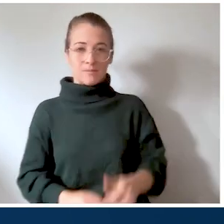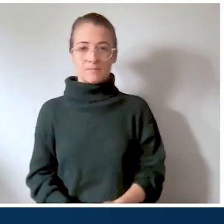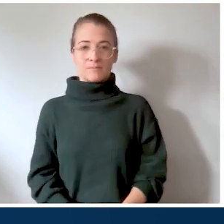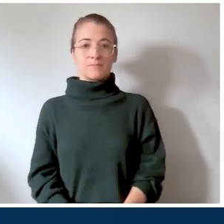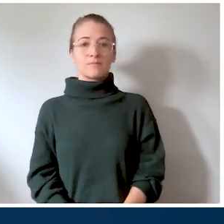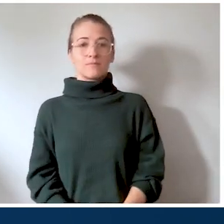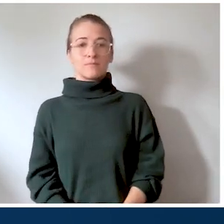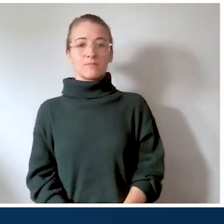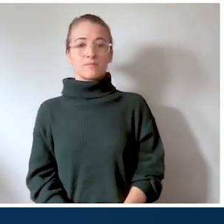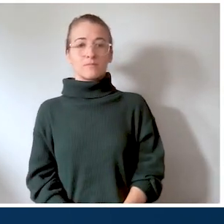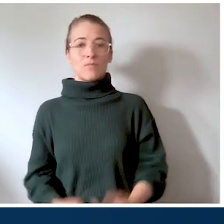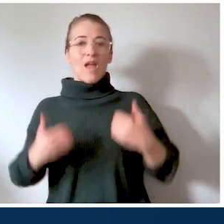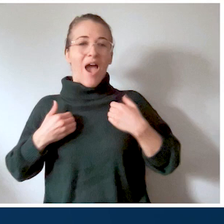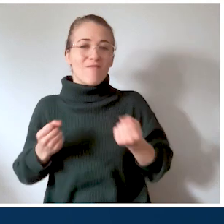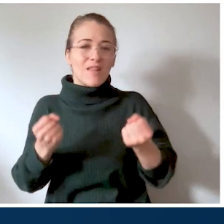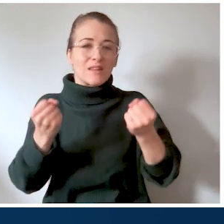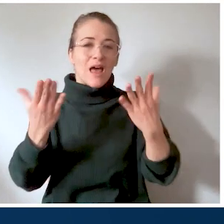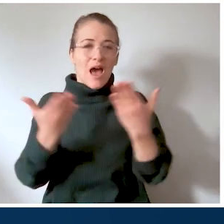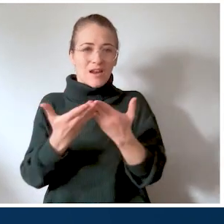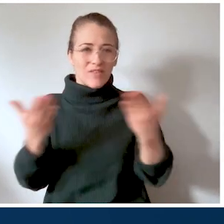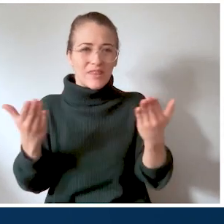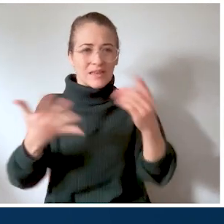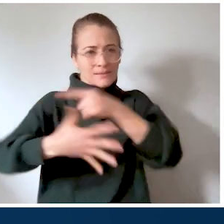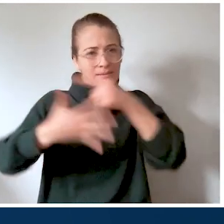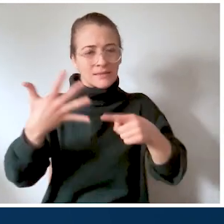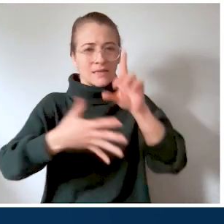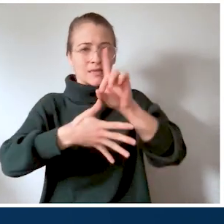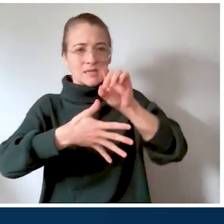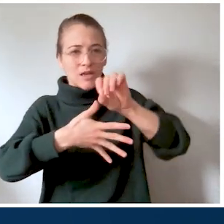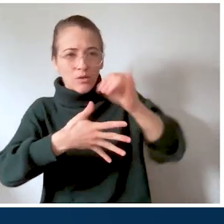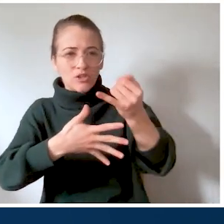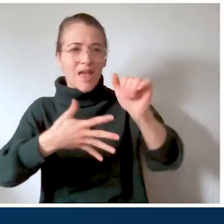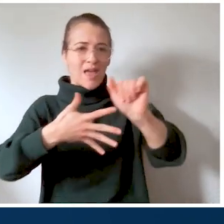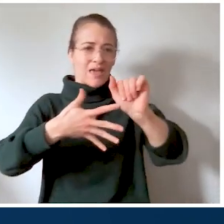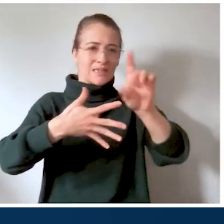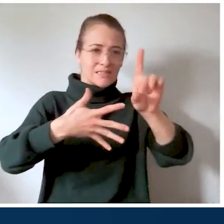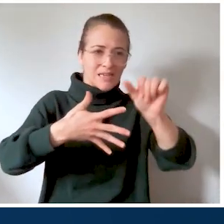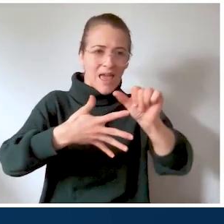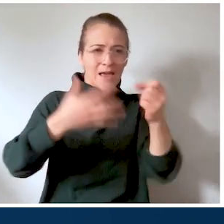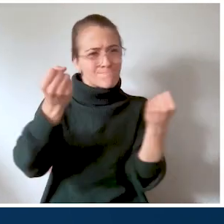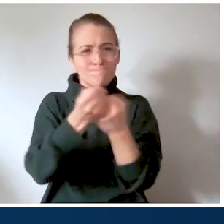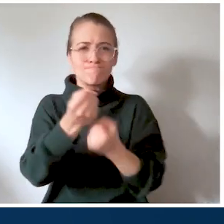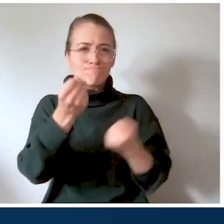So, we have a lot of things backing us up here, the DOJ and the ADA and lots of great acronyms.